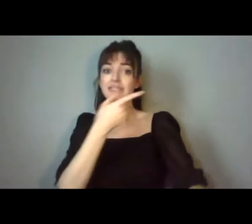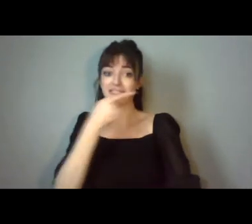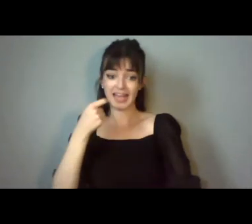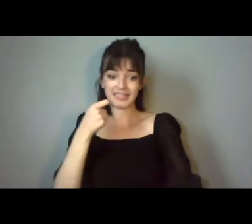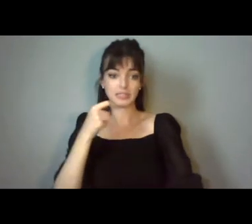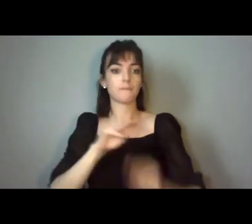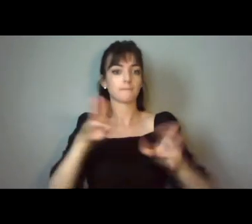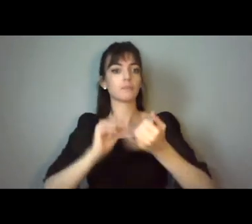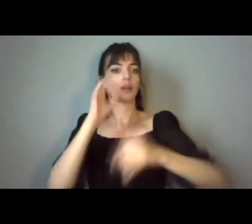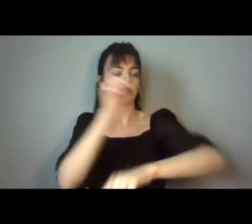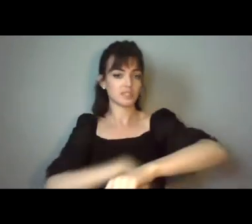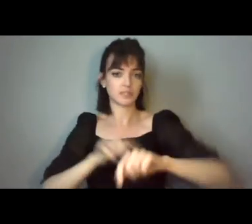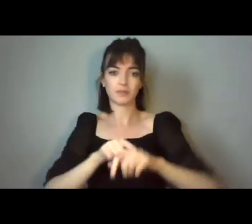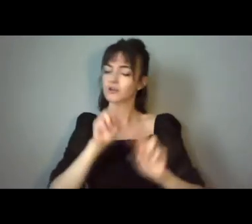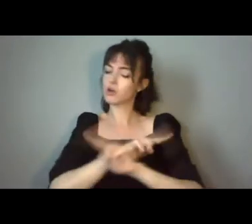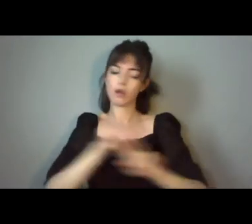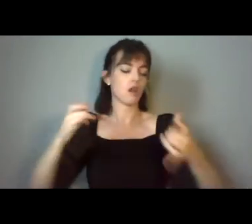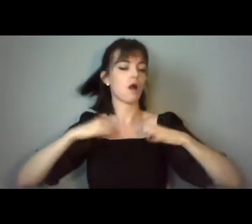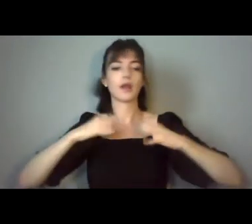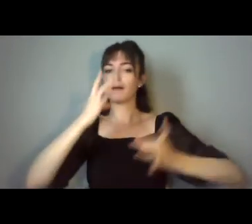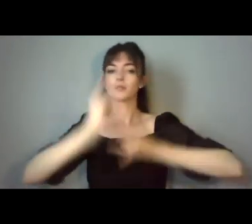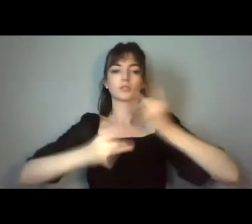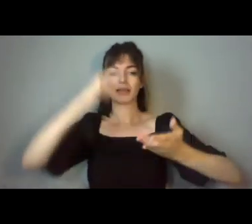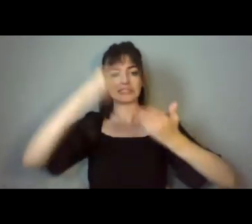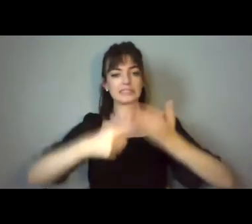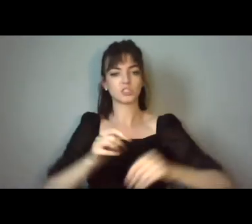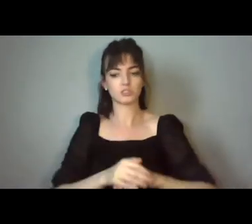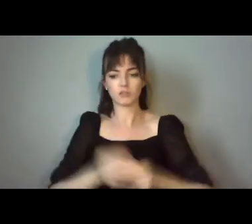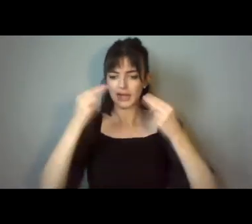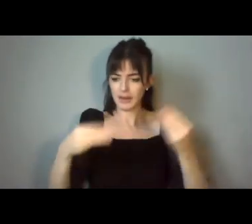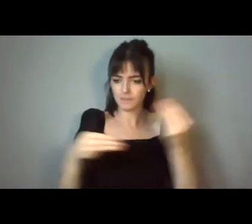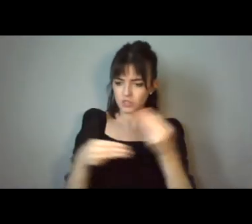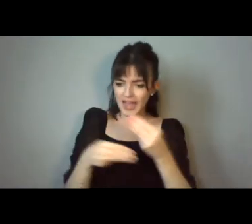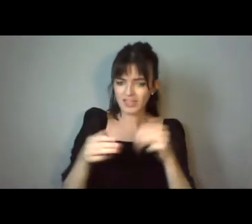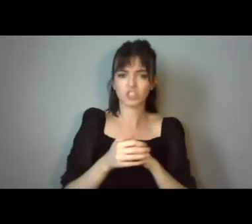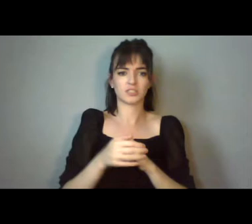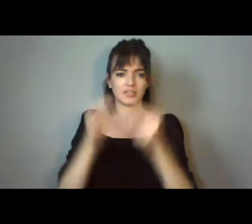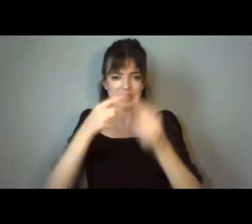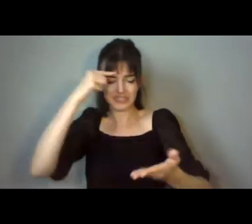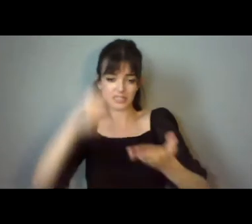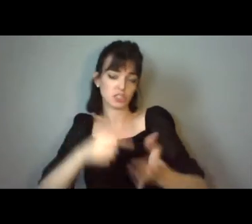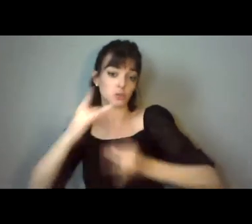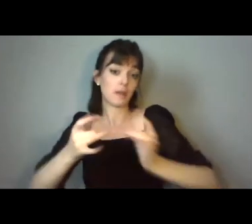that they need protection, and they need decisions to be made for them in their best interests. While